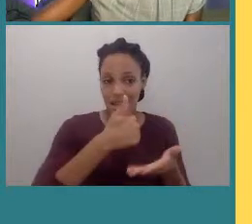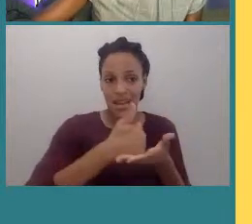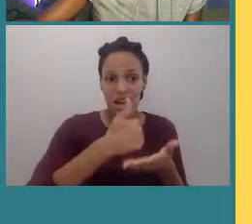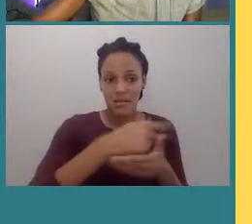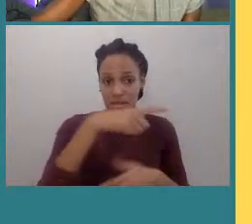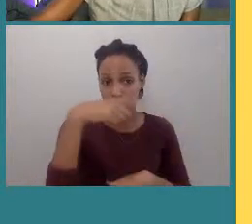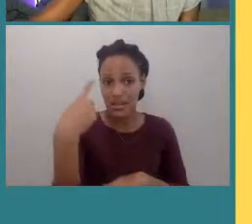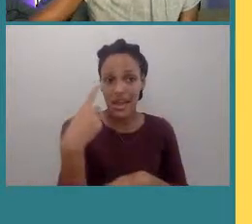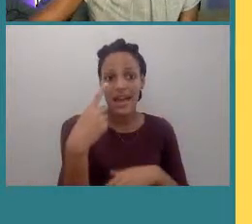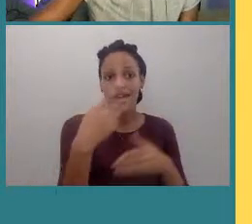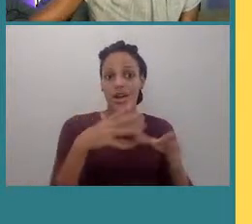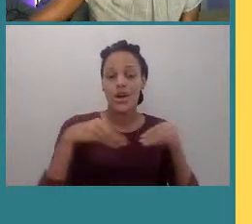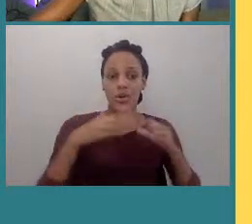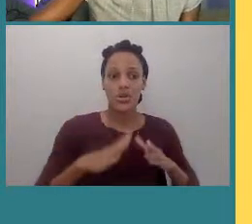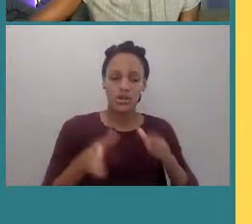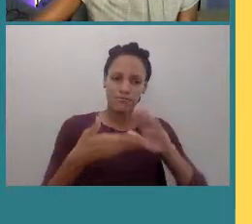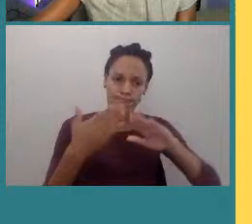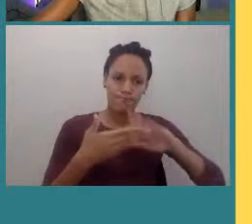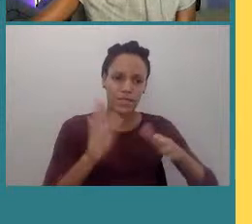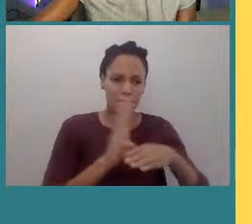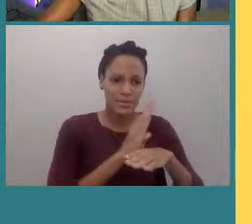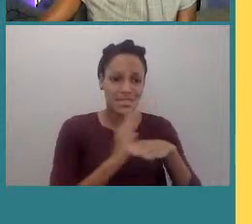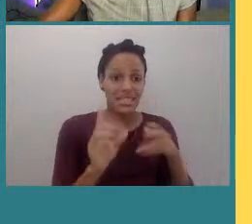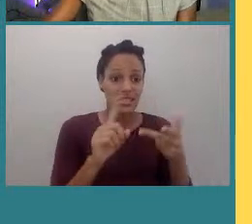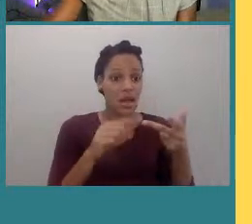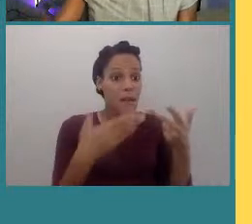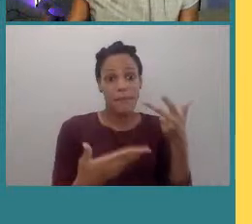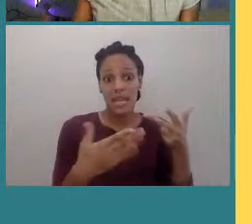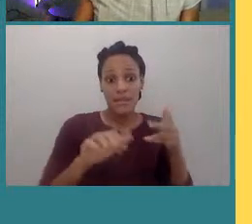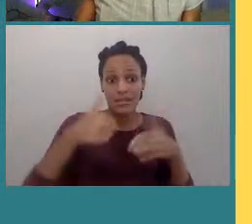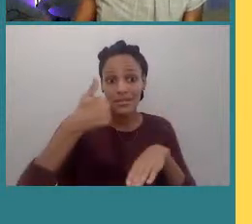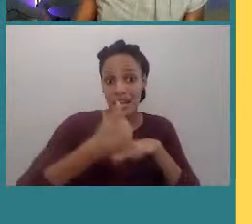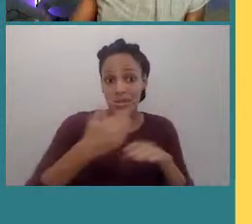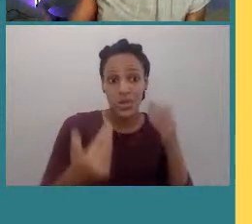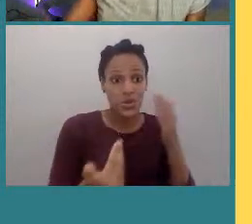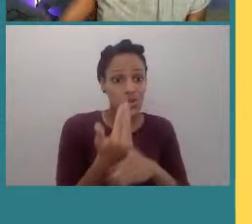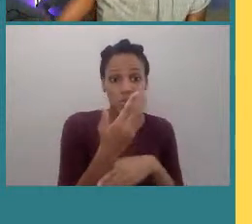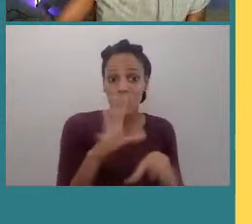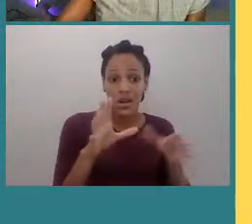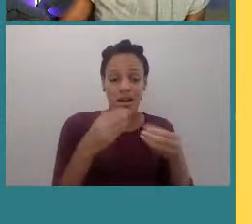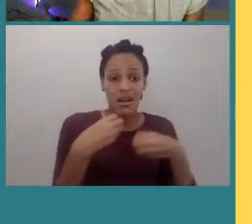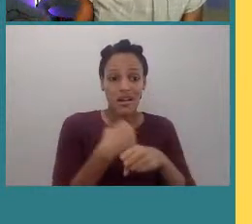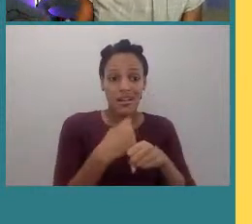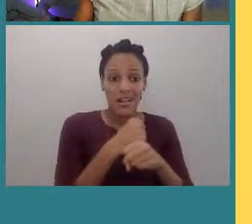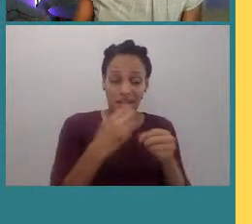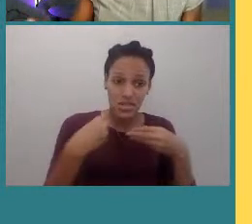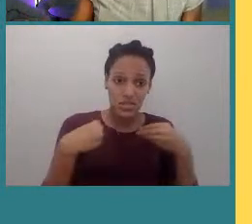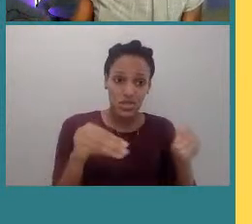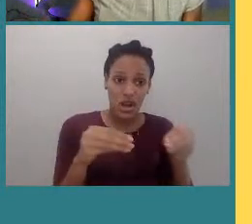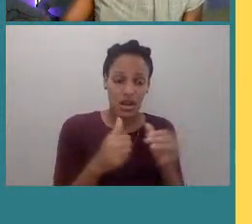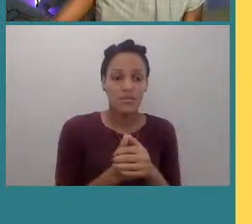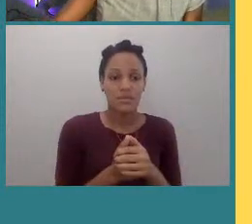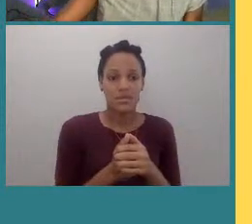run their business and maybe start another coffee shop. The same thing when you shop at businesses that are not Black-owned. You're paying for